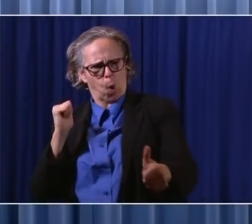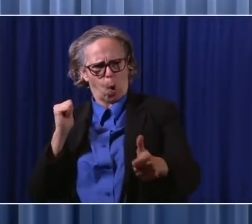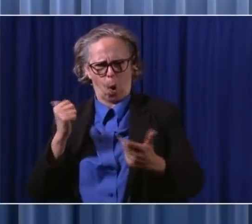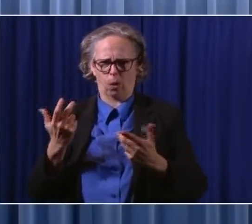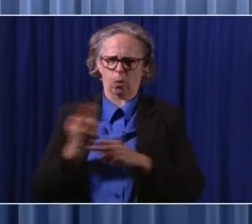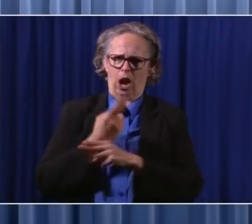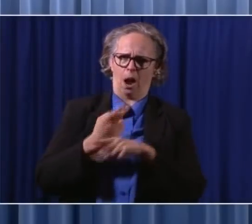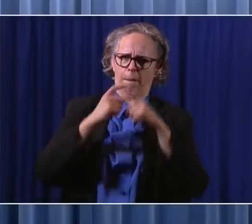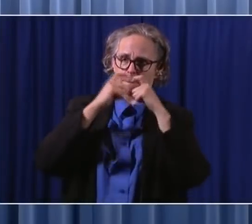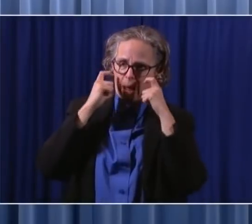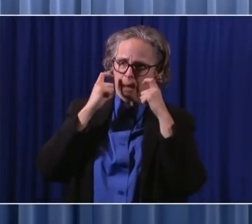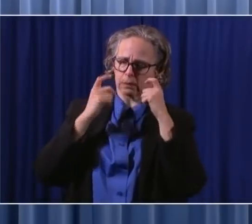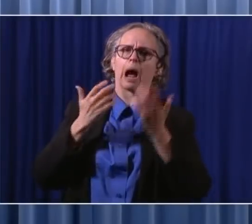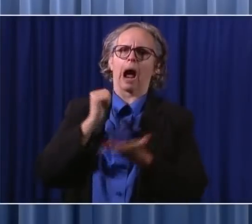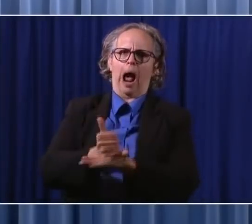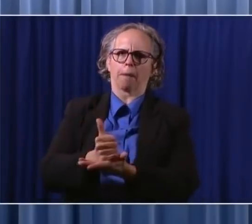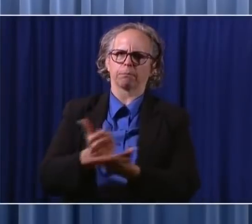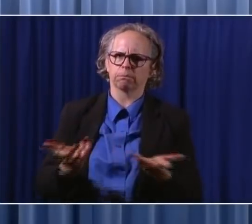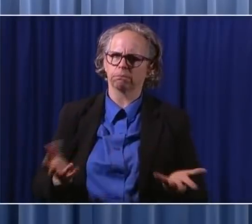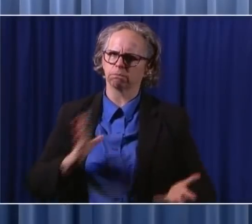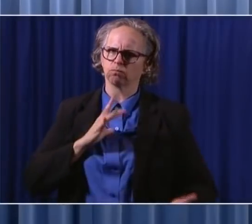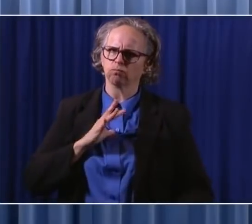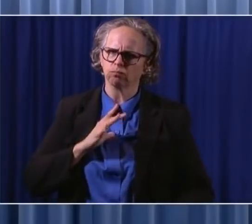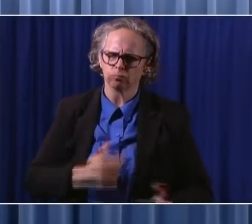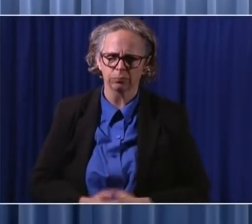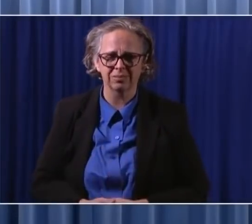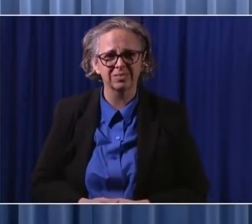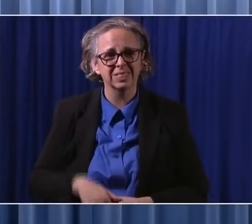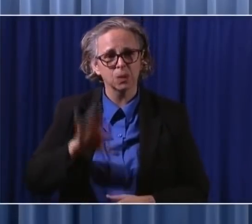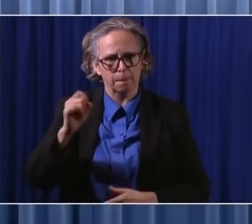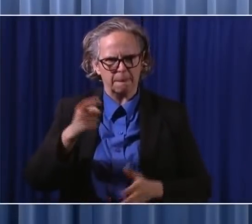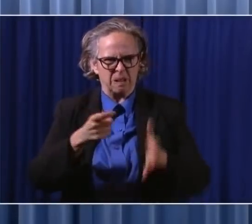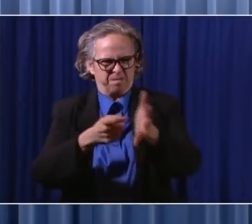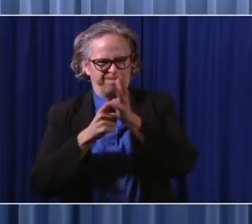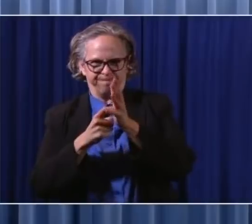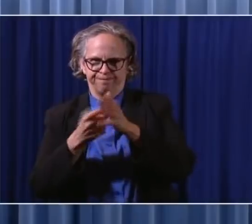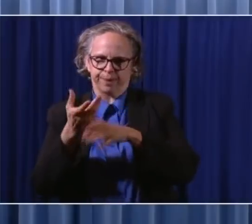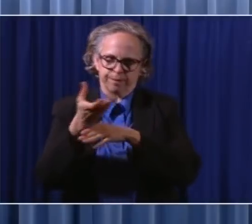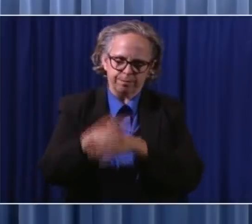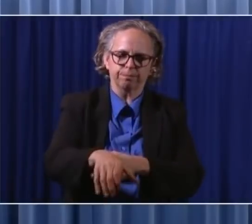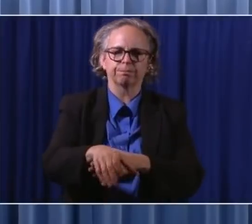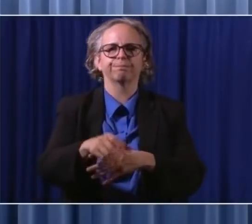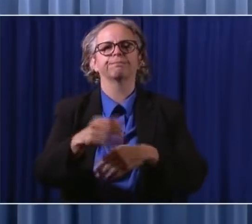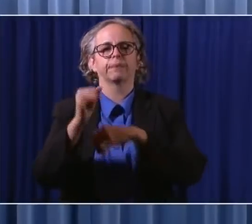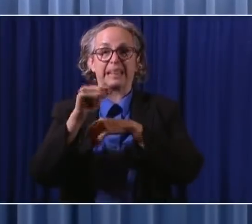SHOULD NOT WEAR A MASK OR WE WOULD NOT ASK THEM TO WEAR A MASK AND EVERY OTHER COUNTY. WE THINK IT'S A GOOD WAY FOR YOUR COUNTY NOT TO GET INTO